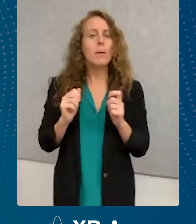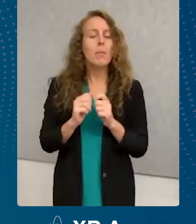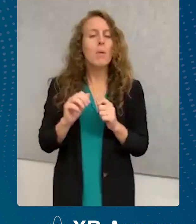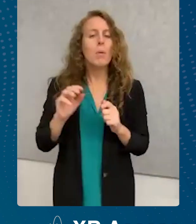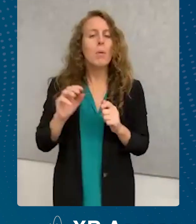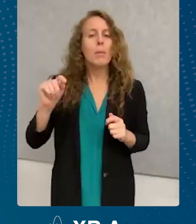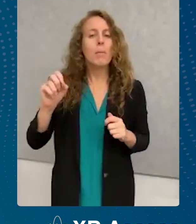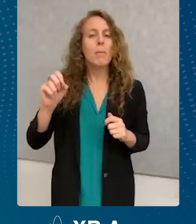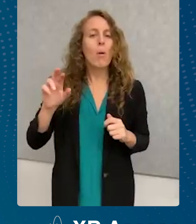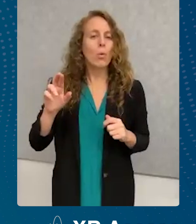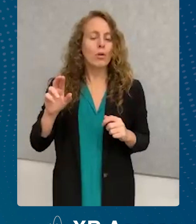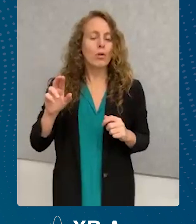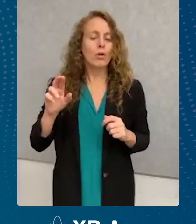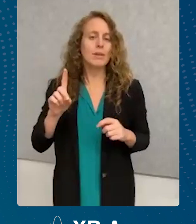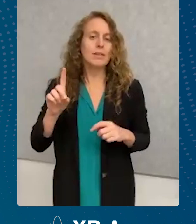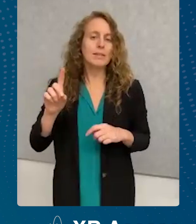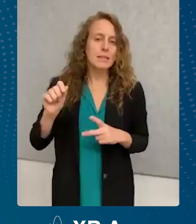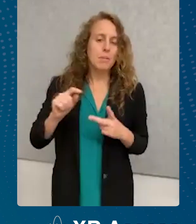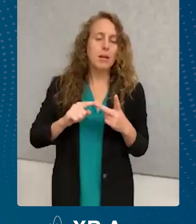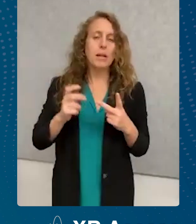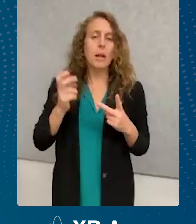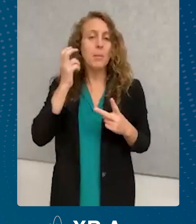and blind or low vision users.